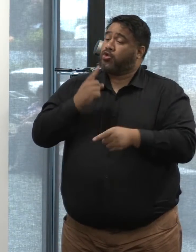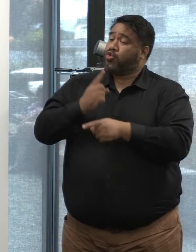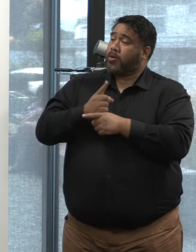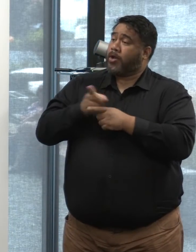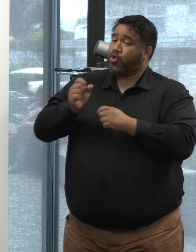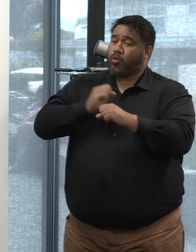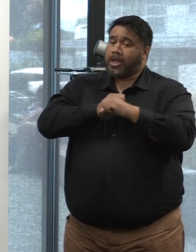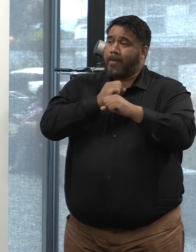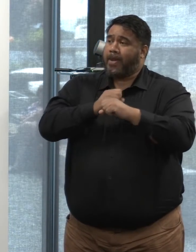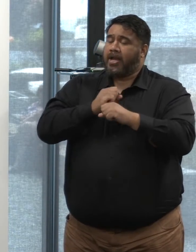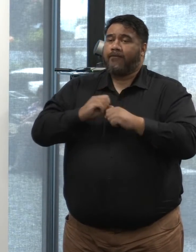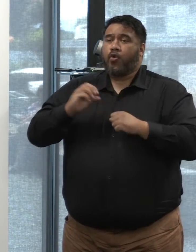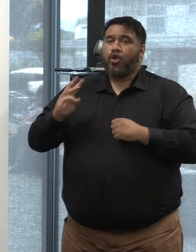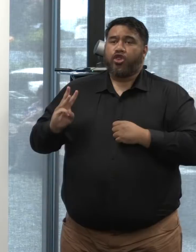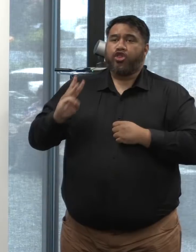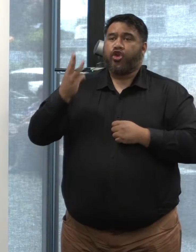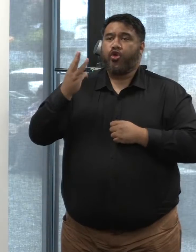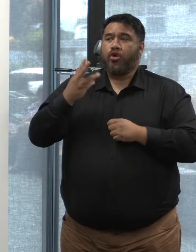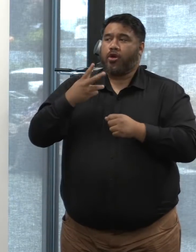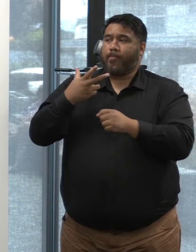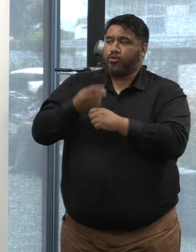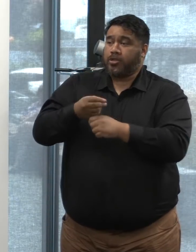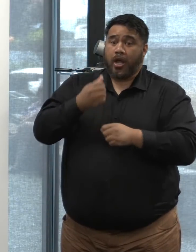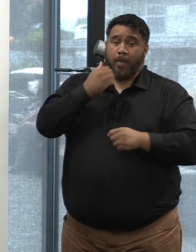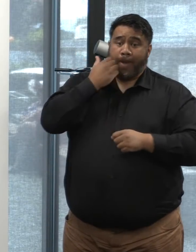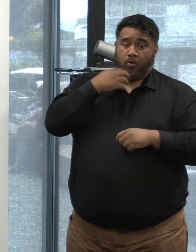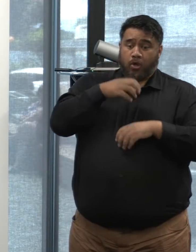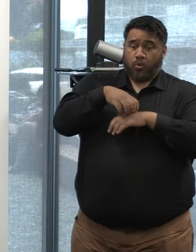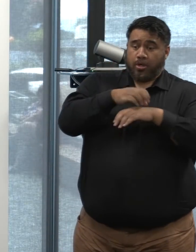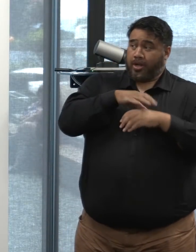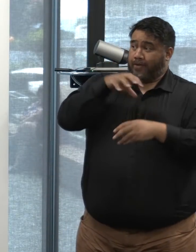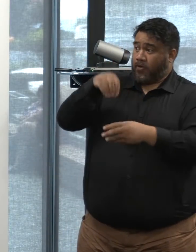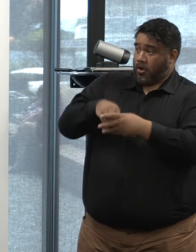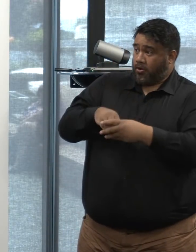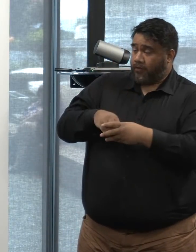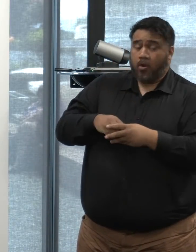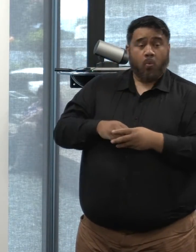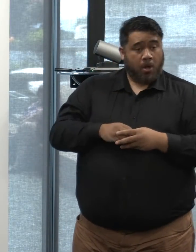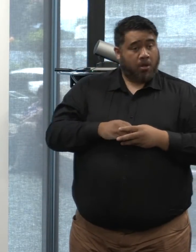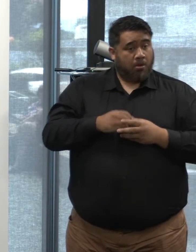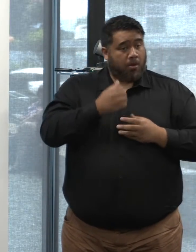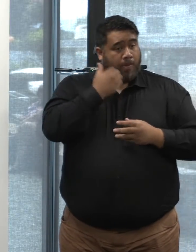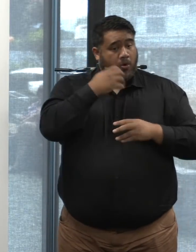I don't have any early details on that, but we will provide more detail in the next